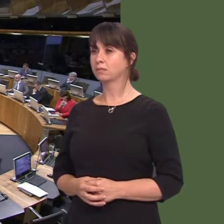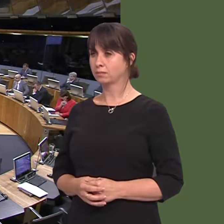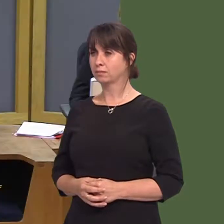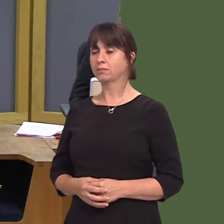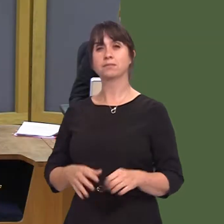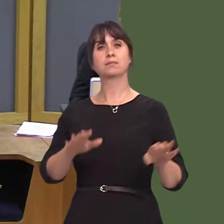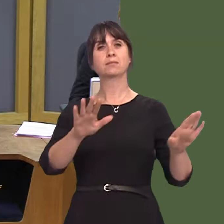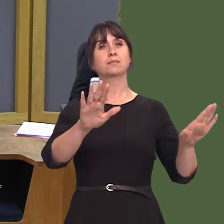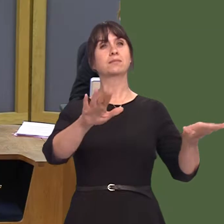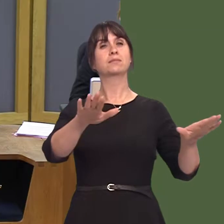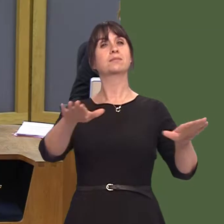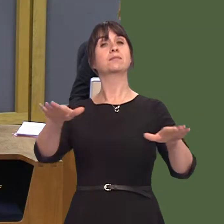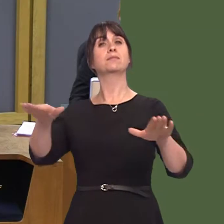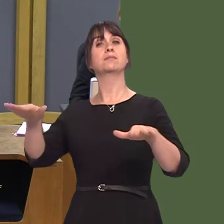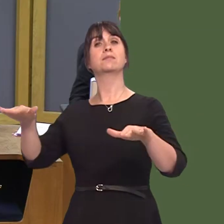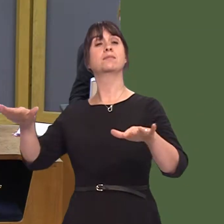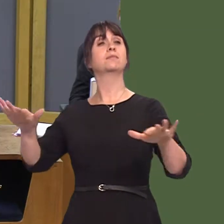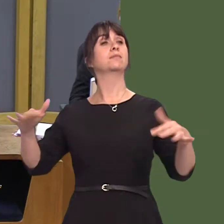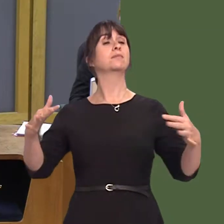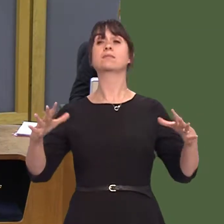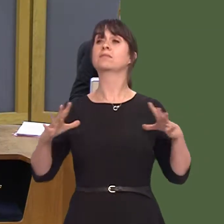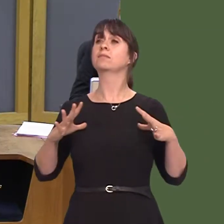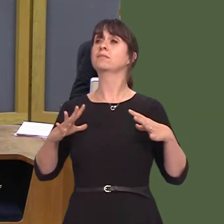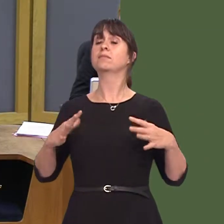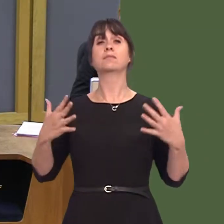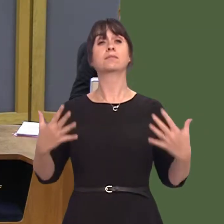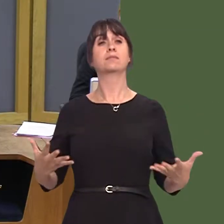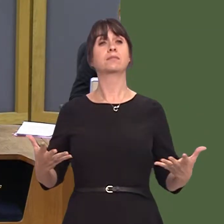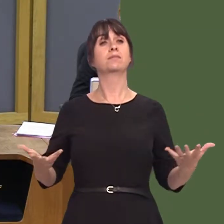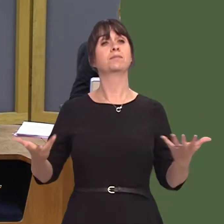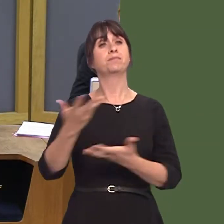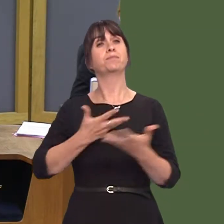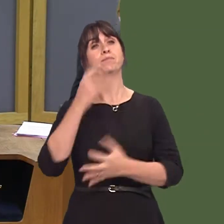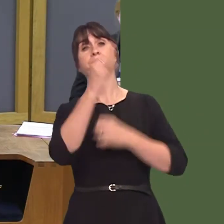Y Llywydd / The Llywydd: And the first item on our agenda this afternoon is questions